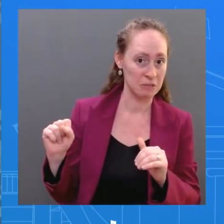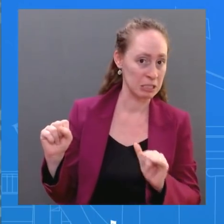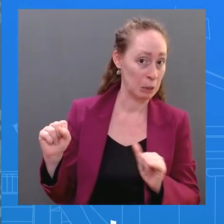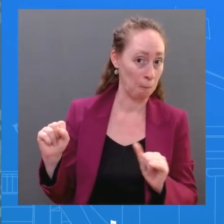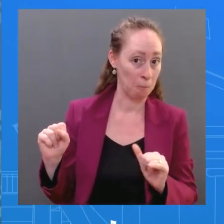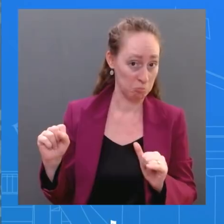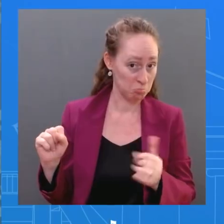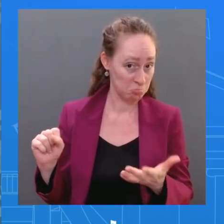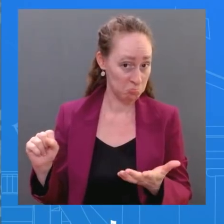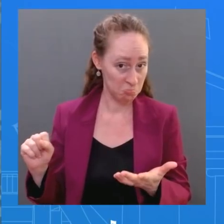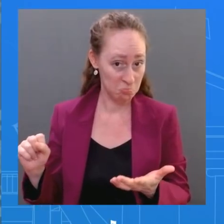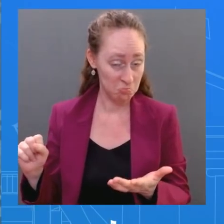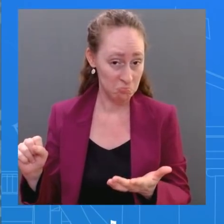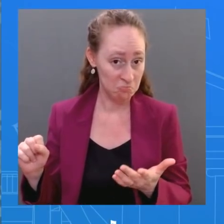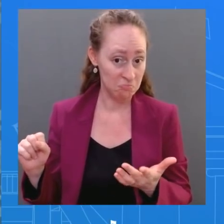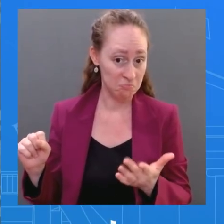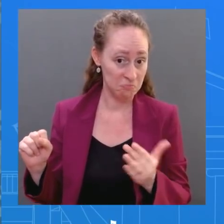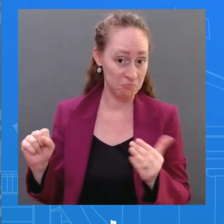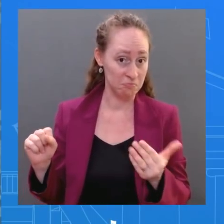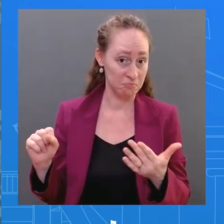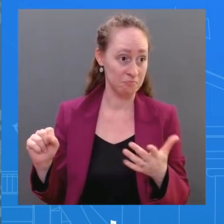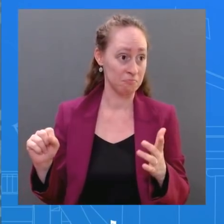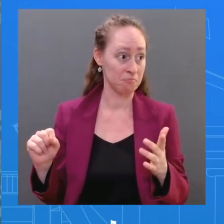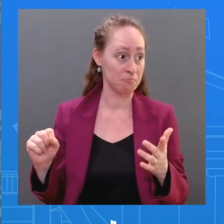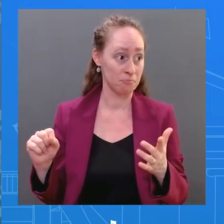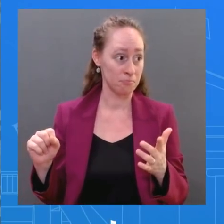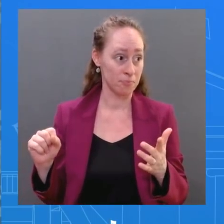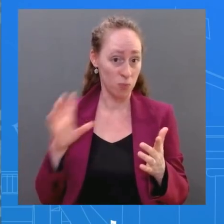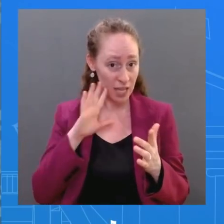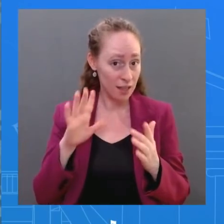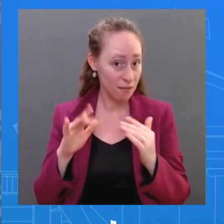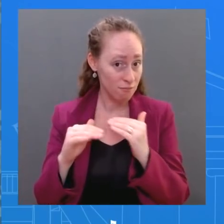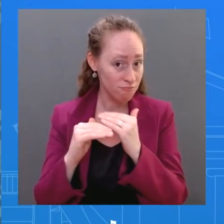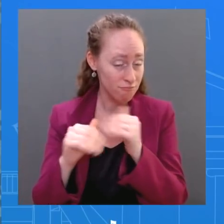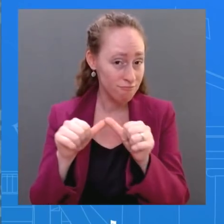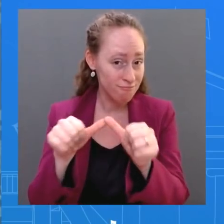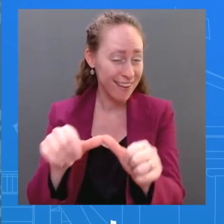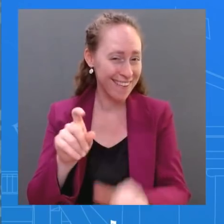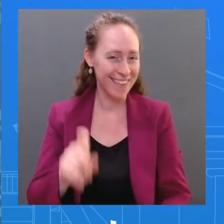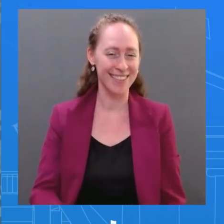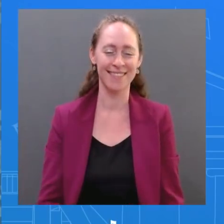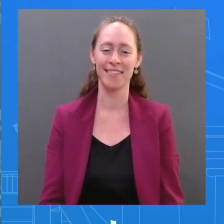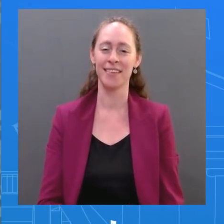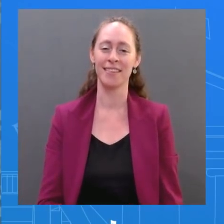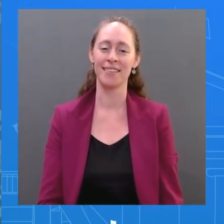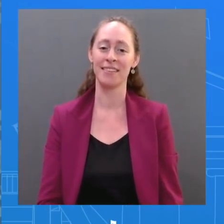But we believe that more work still remains and that we need to do more work. The President believes that.